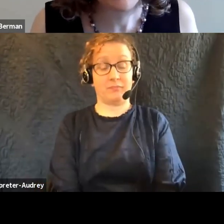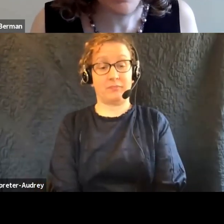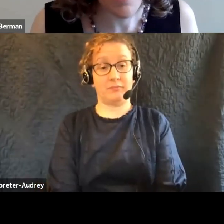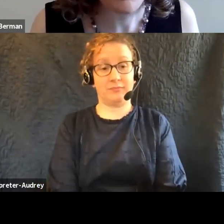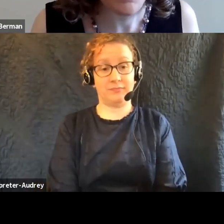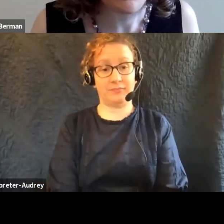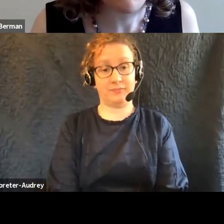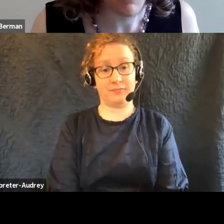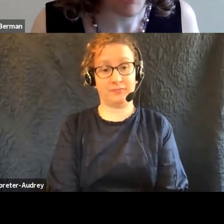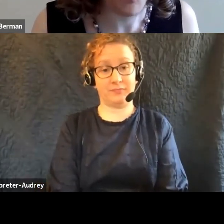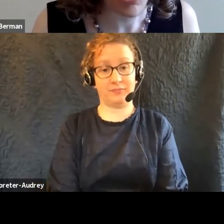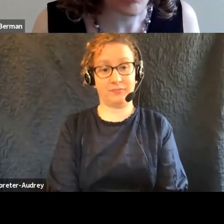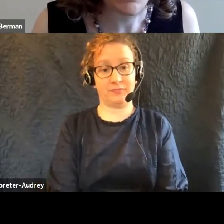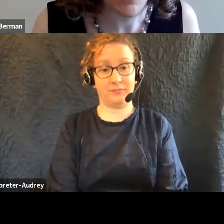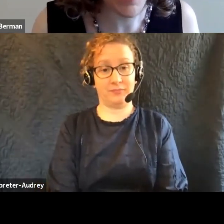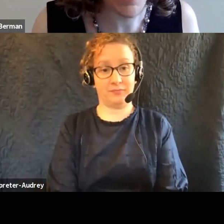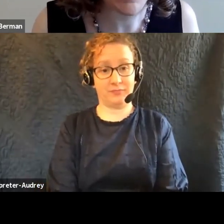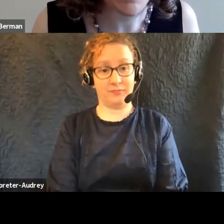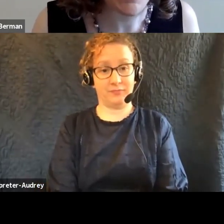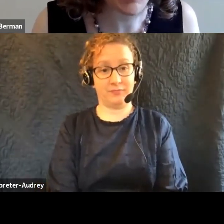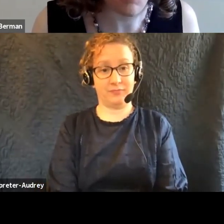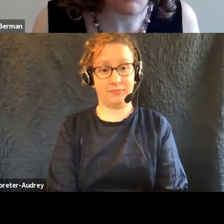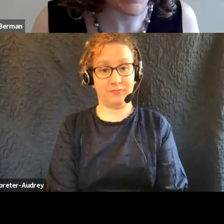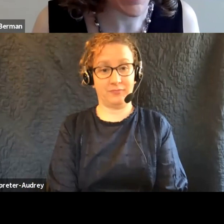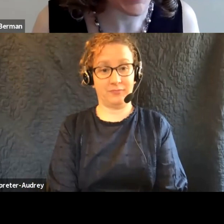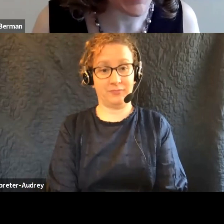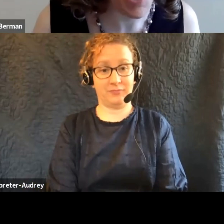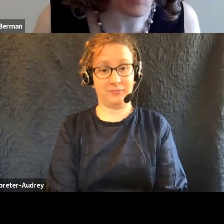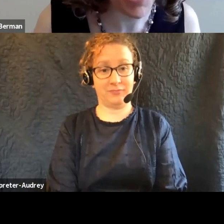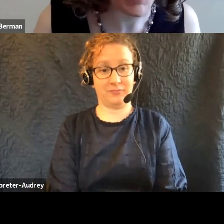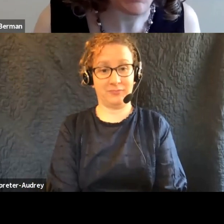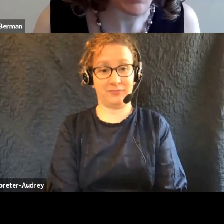I'm actually going to ask my co worker Sarah Hansen to jump in and answer that question,